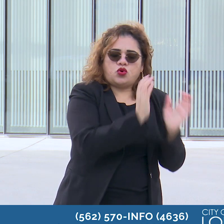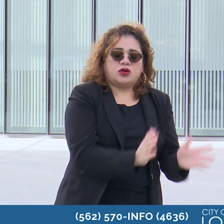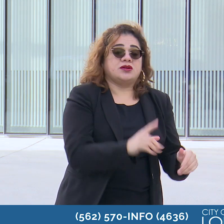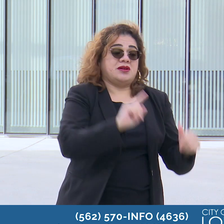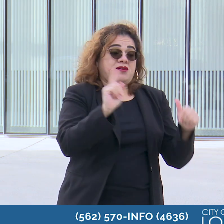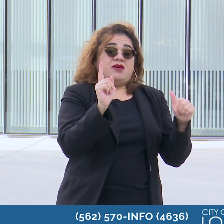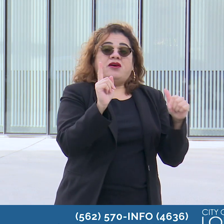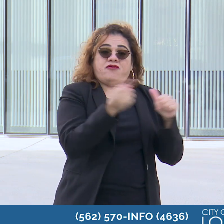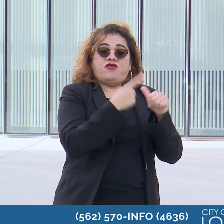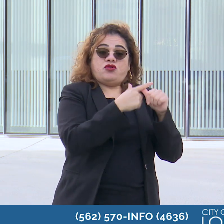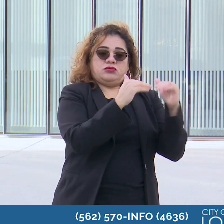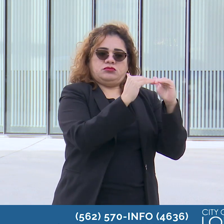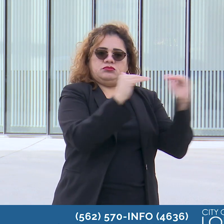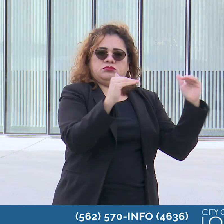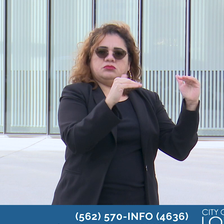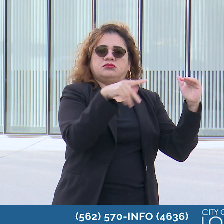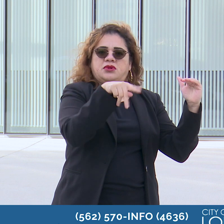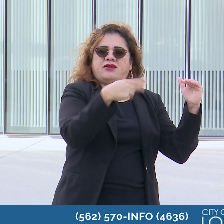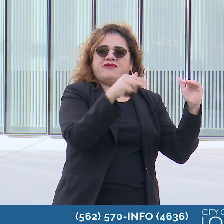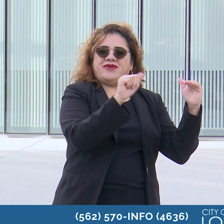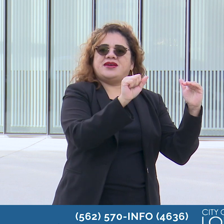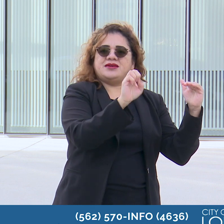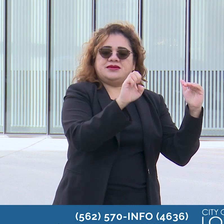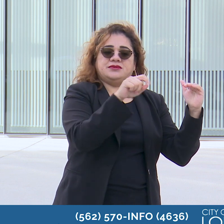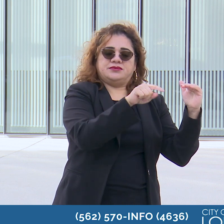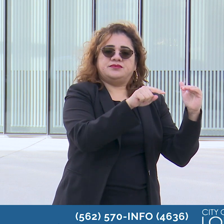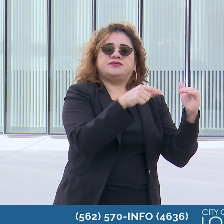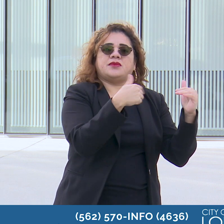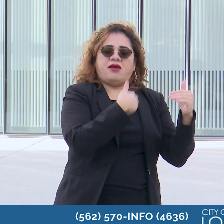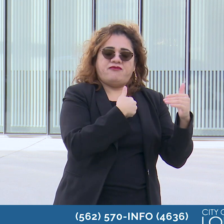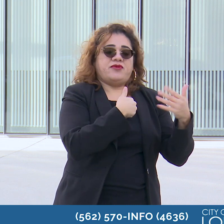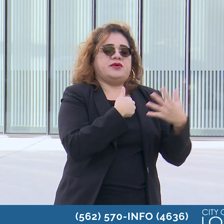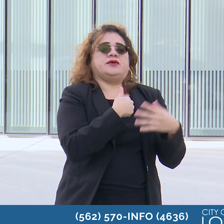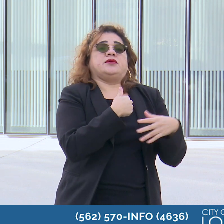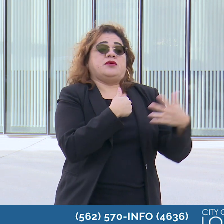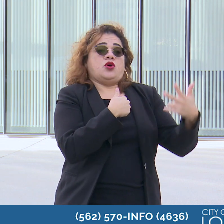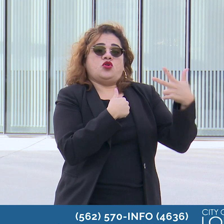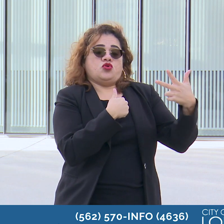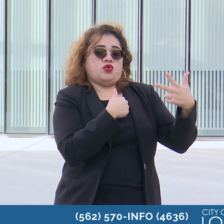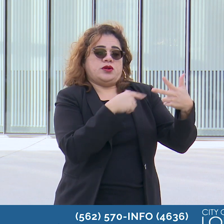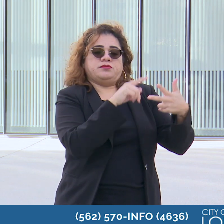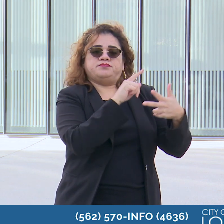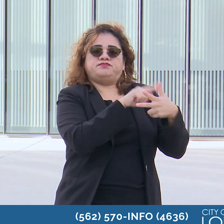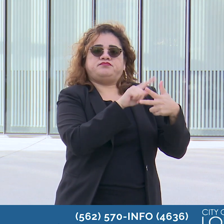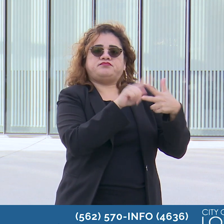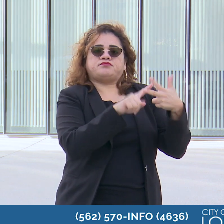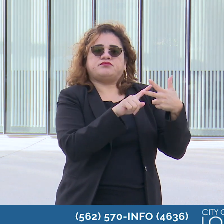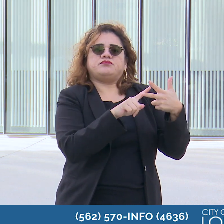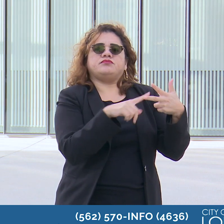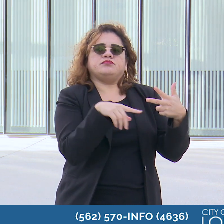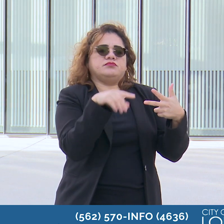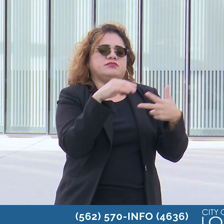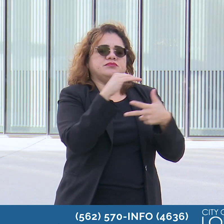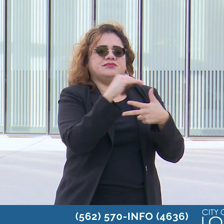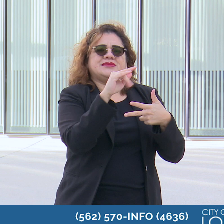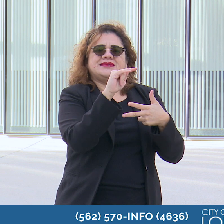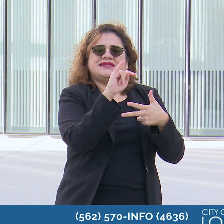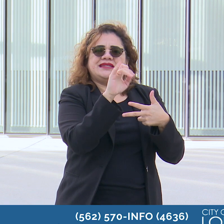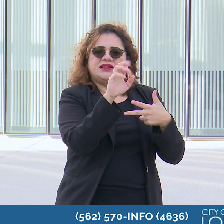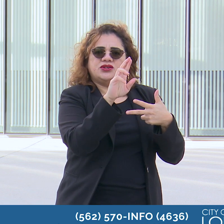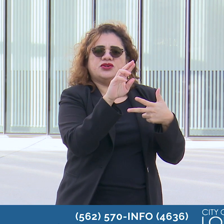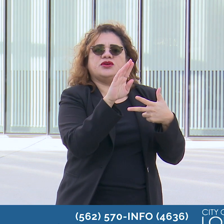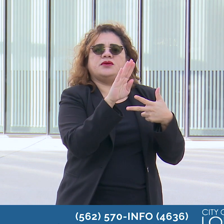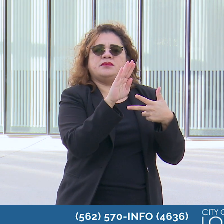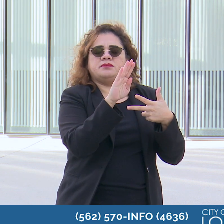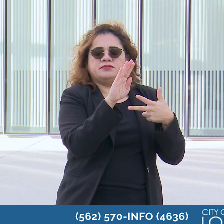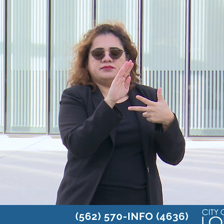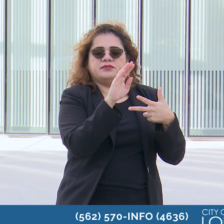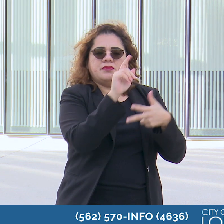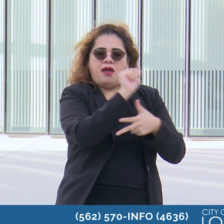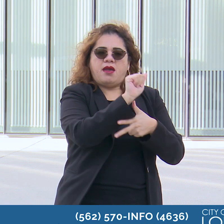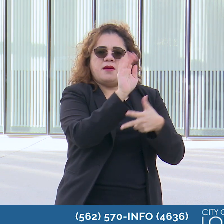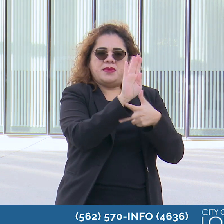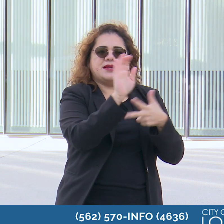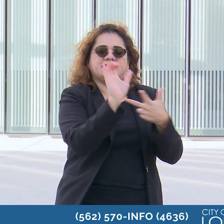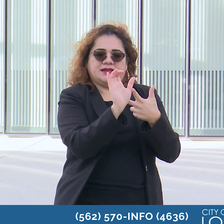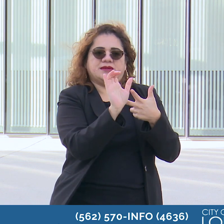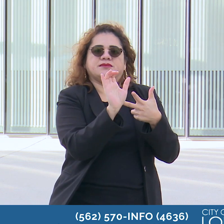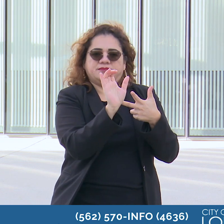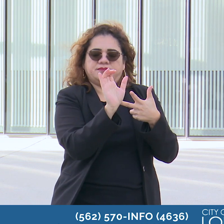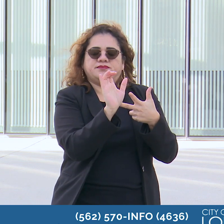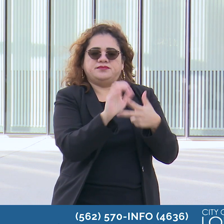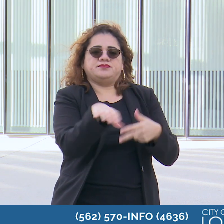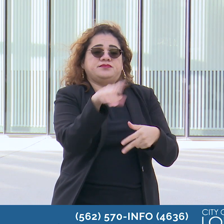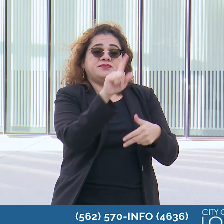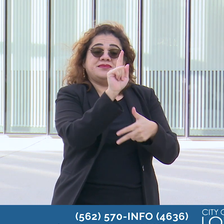Within phase one, essentially there are three phases: A, B, and C. So phase one, there's